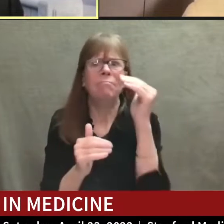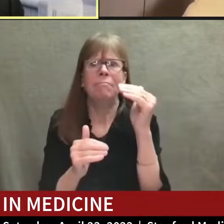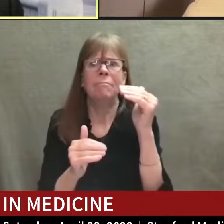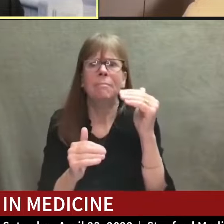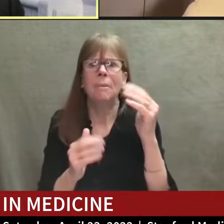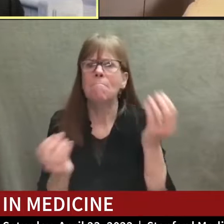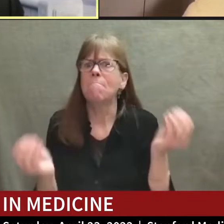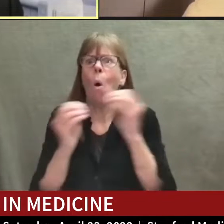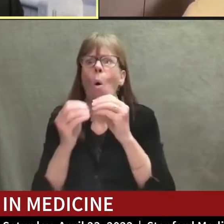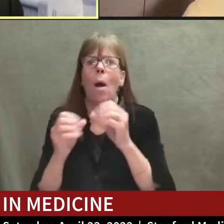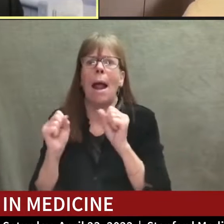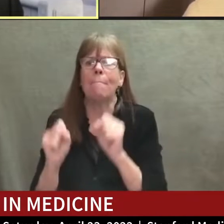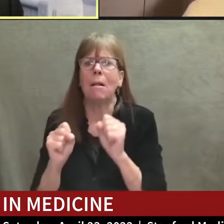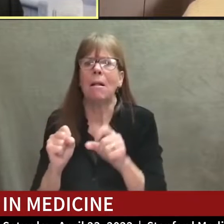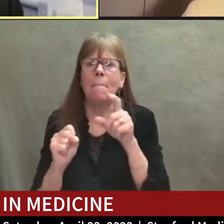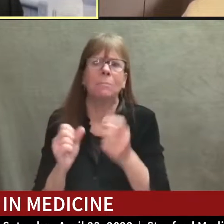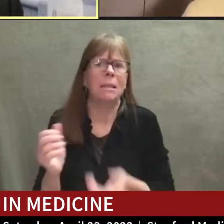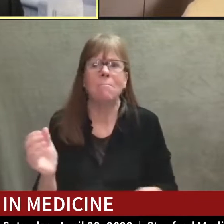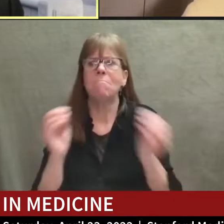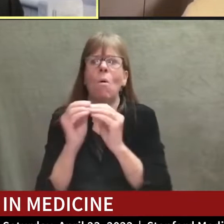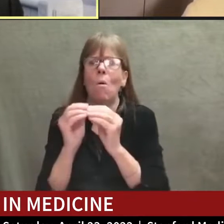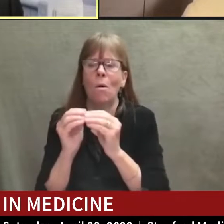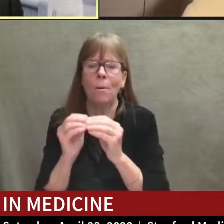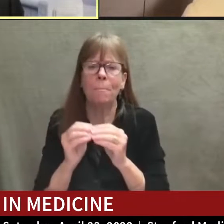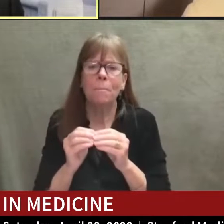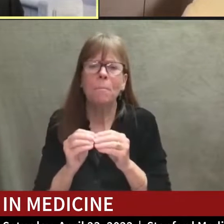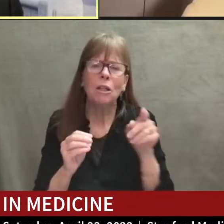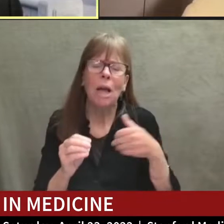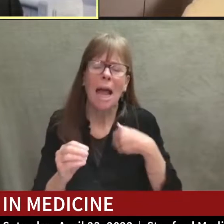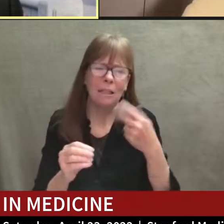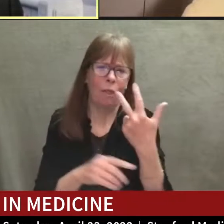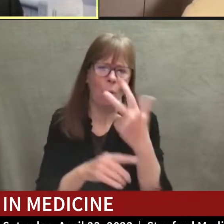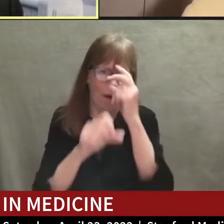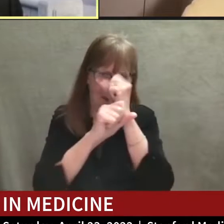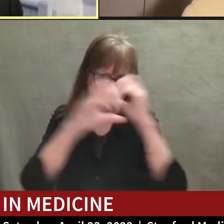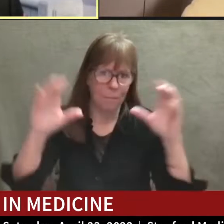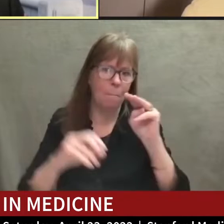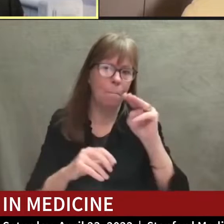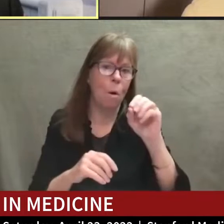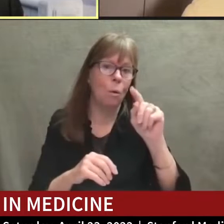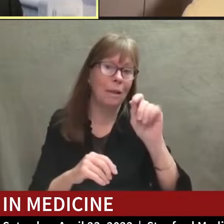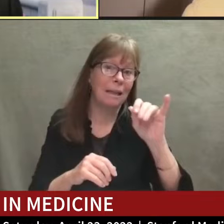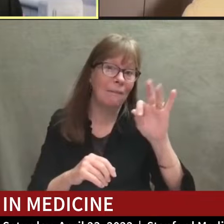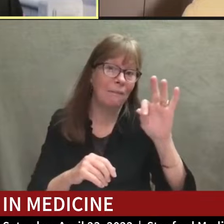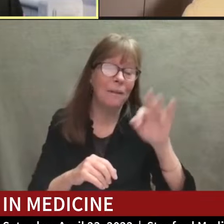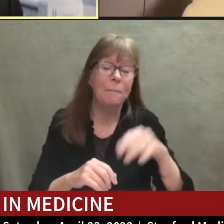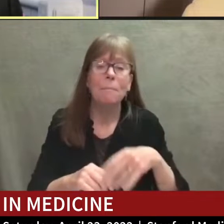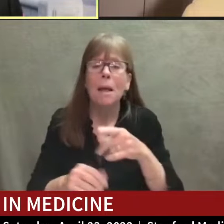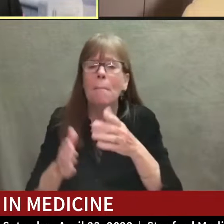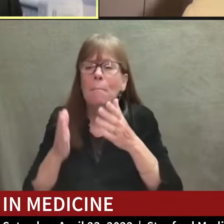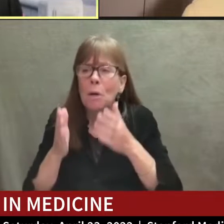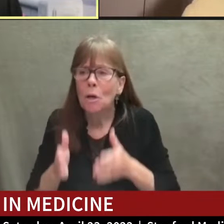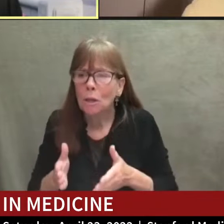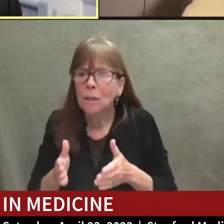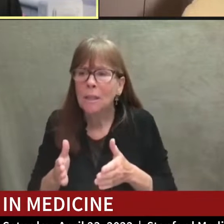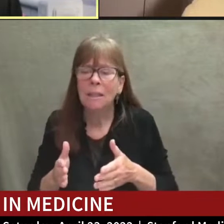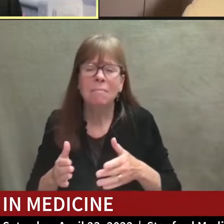She talks about, umm, three motifs: this selfless super-hearing physician,